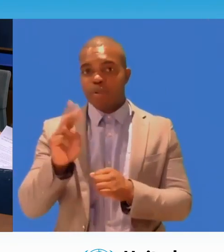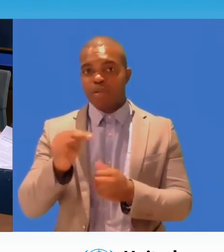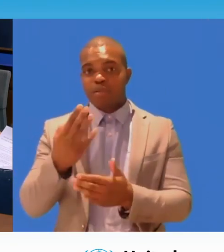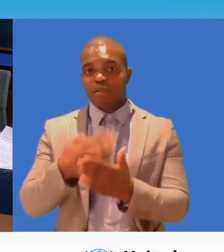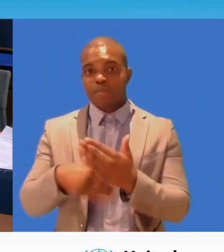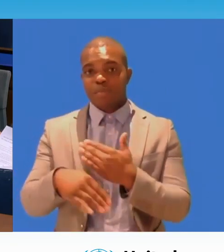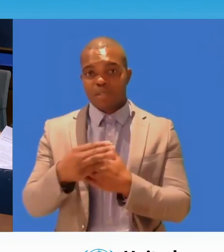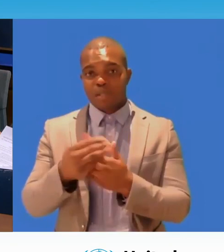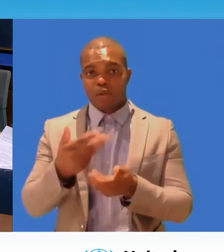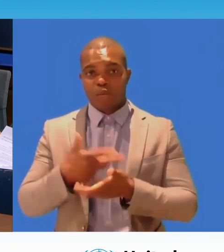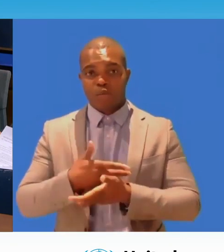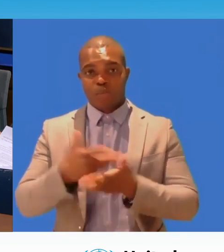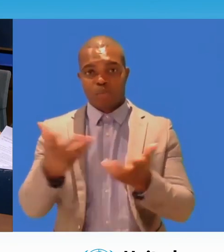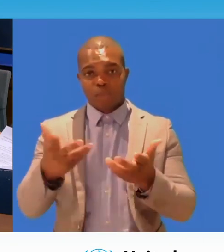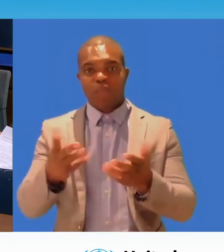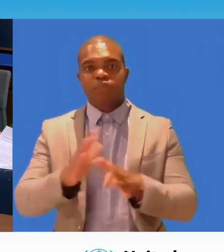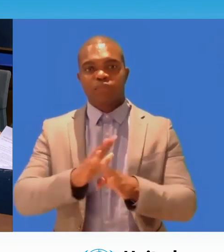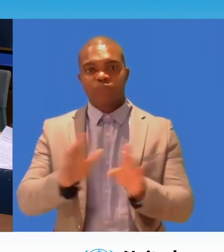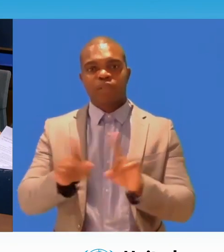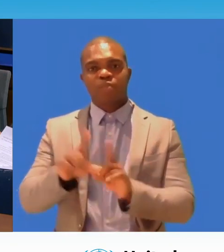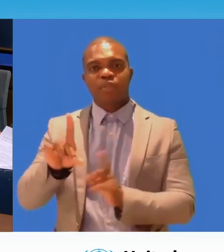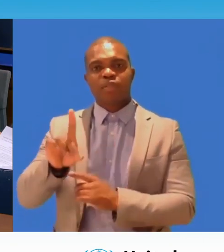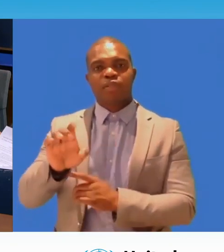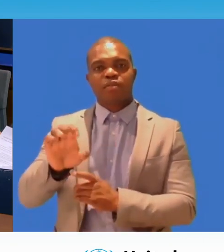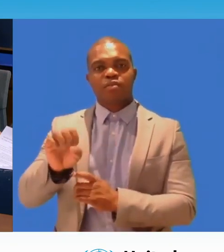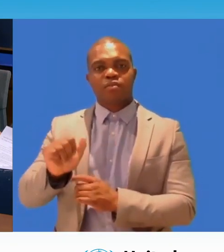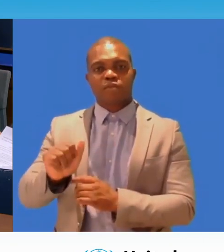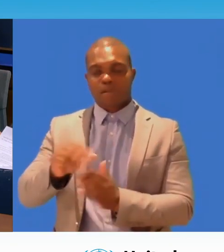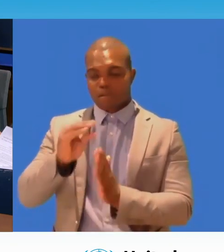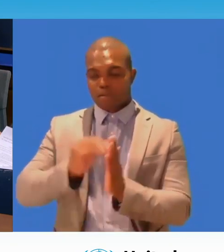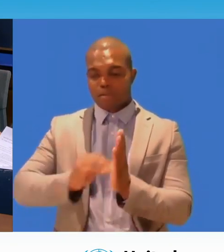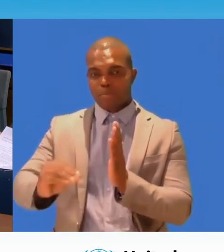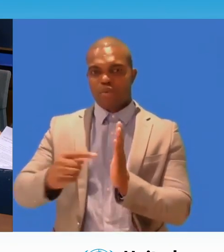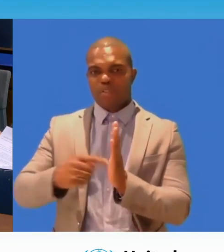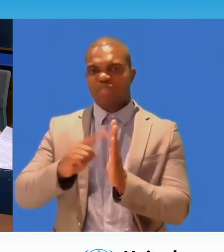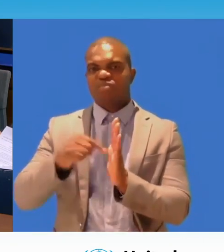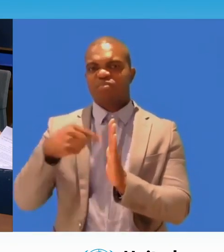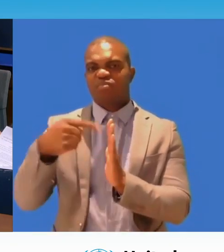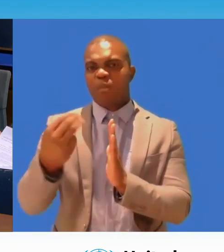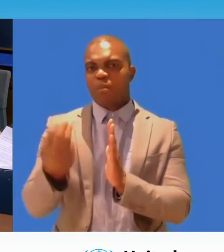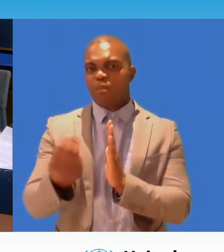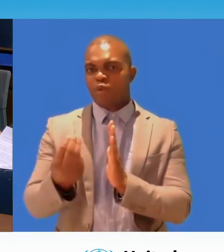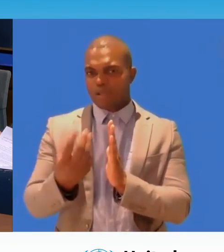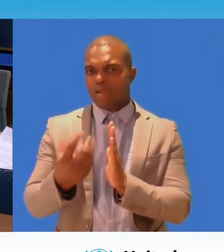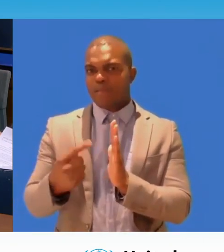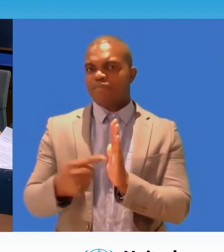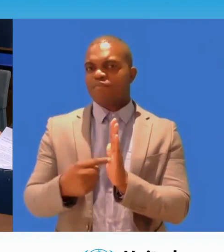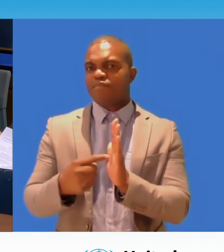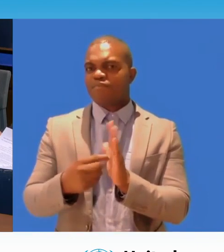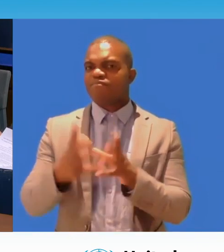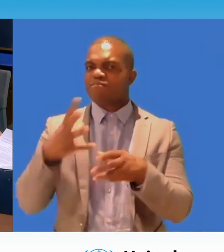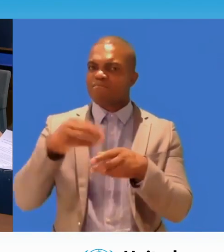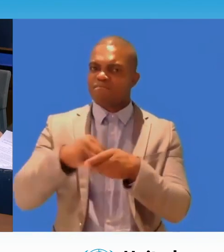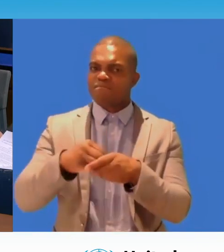read accessible format to be prepared Hereafter the report is one of the few references that com